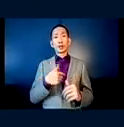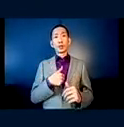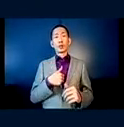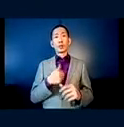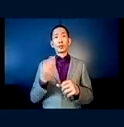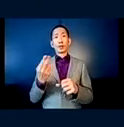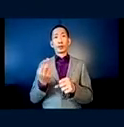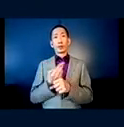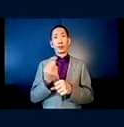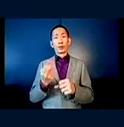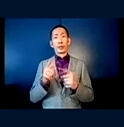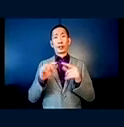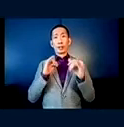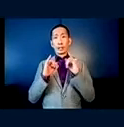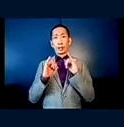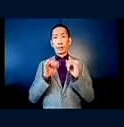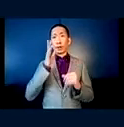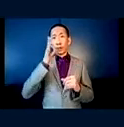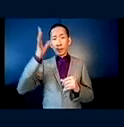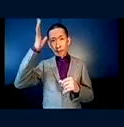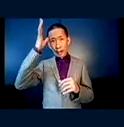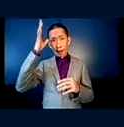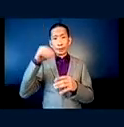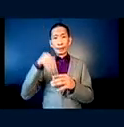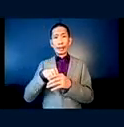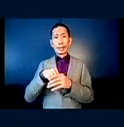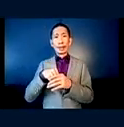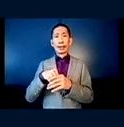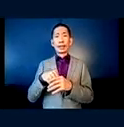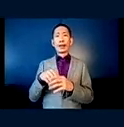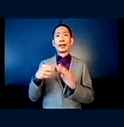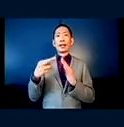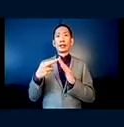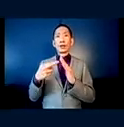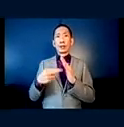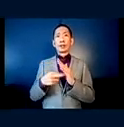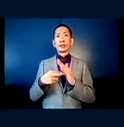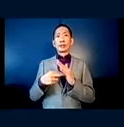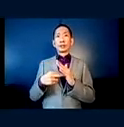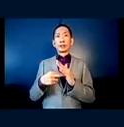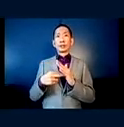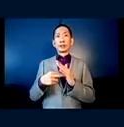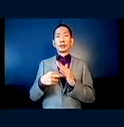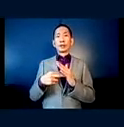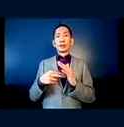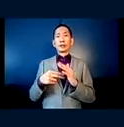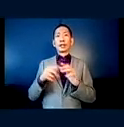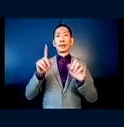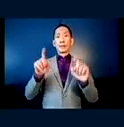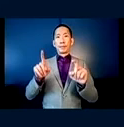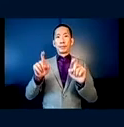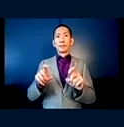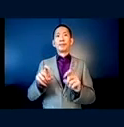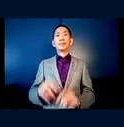THE DATA THAT WE USED BY INTERVIEWING PARENTS IN THE REGISTRANT PILOT.